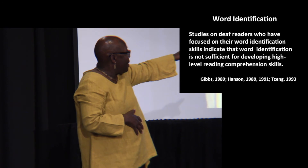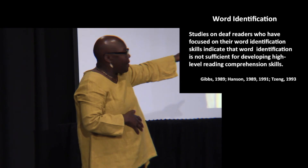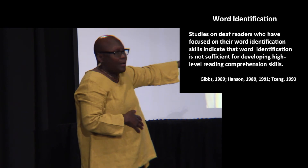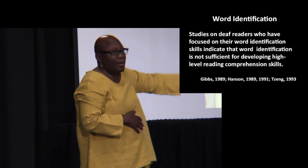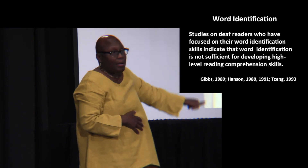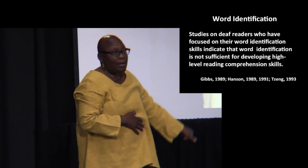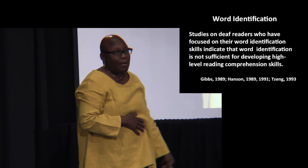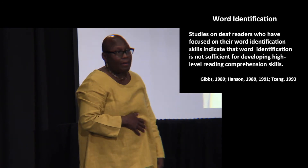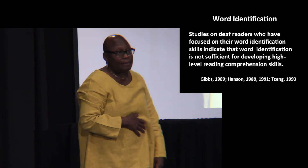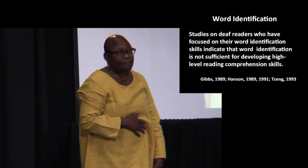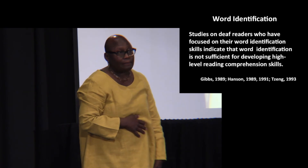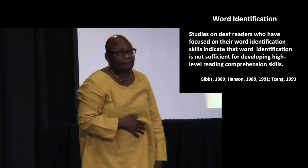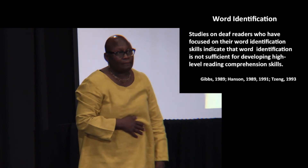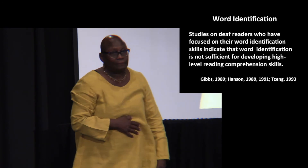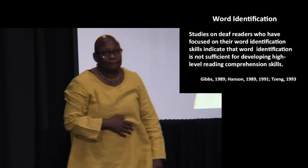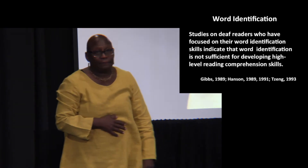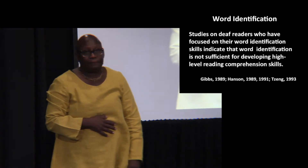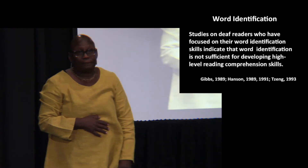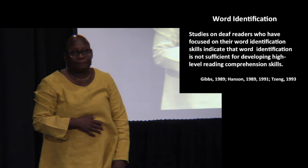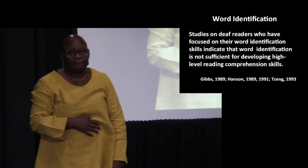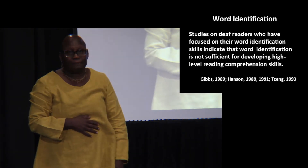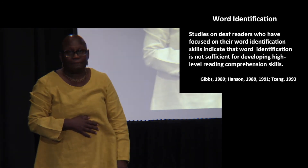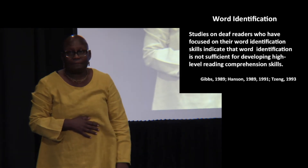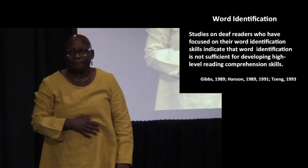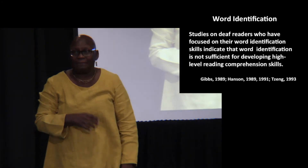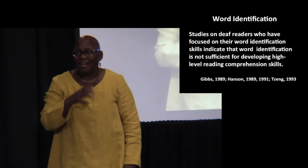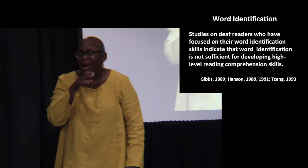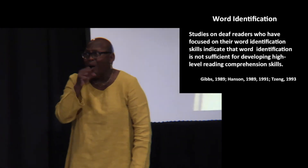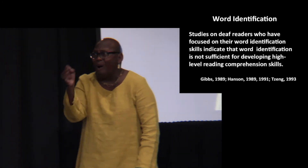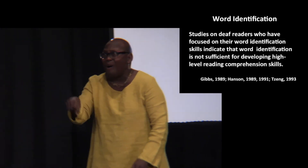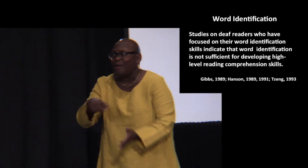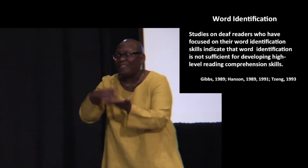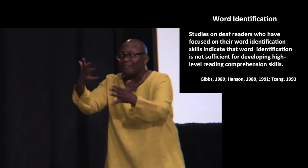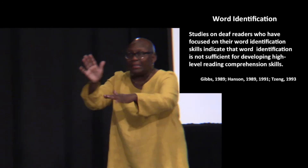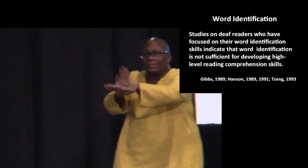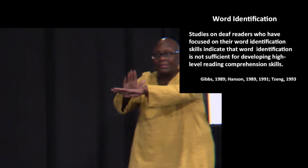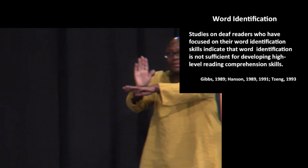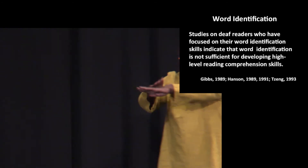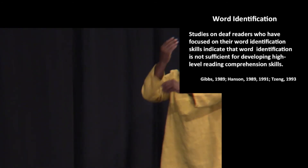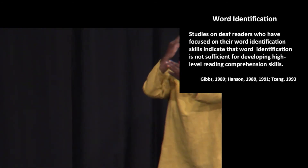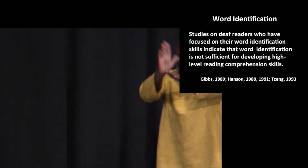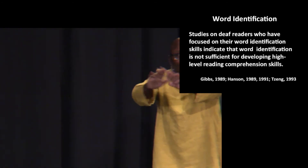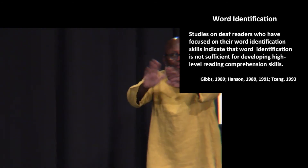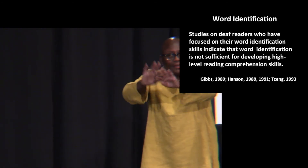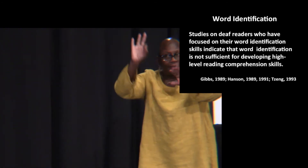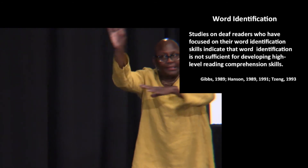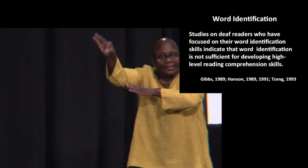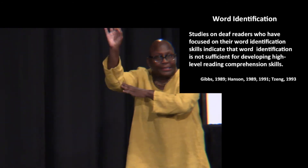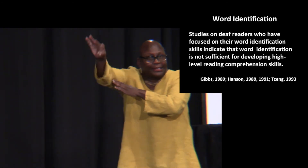we want to identify a better approach. Look at the dates of this older research.